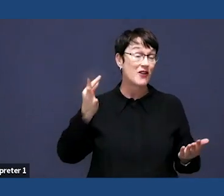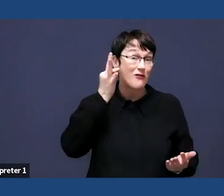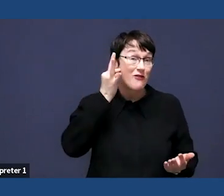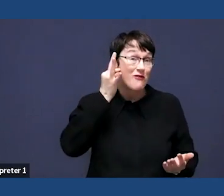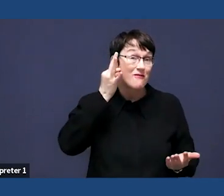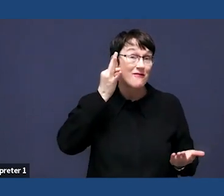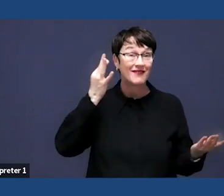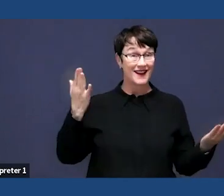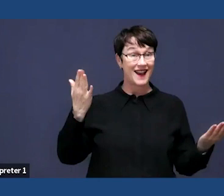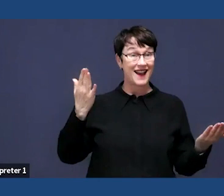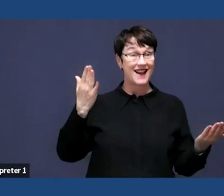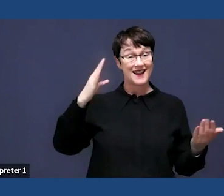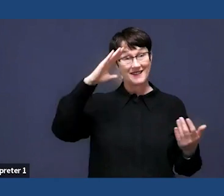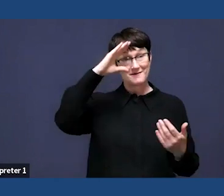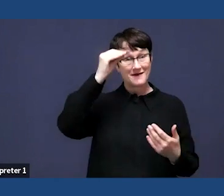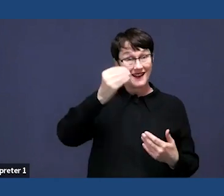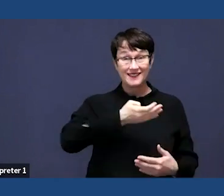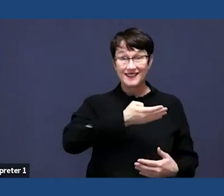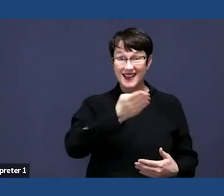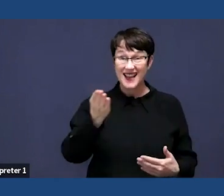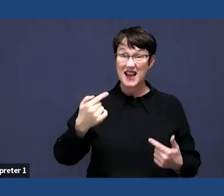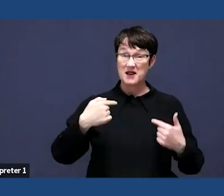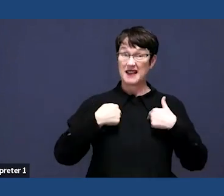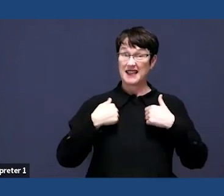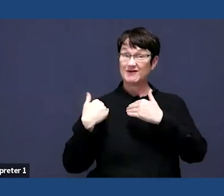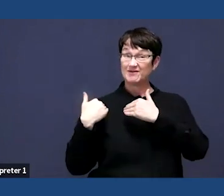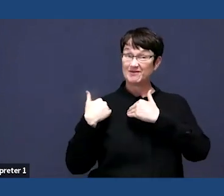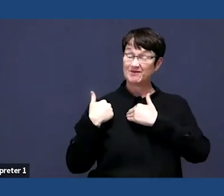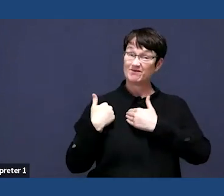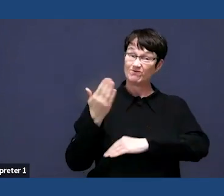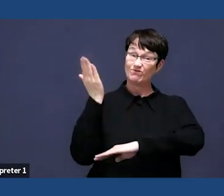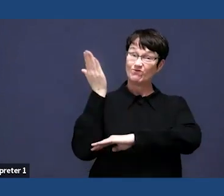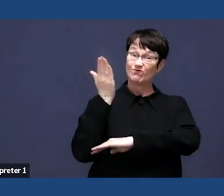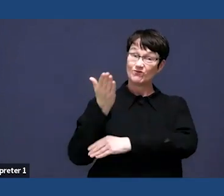Let me first say that I want to thank you all for the effort.